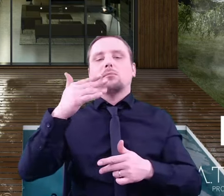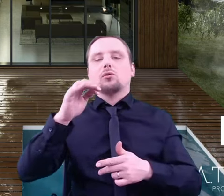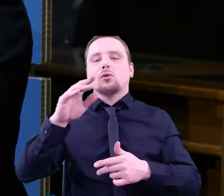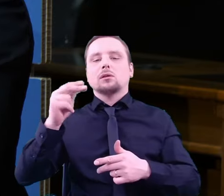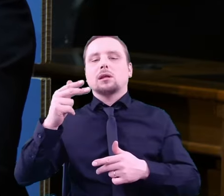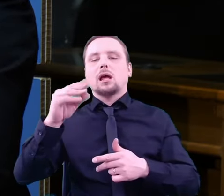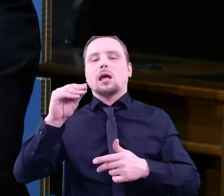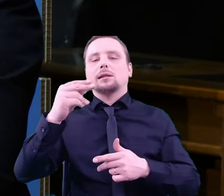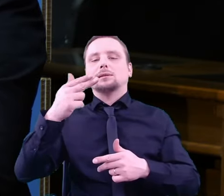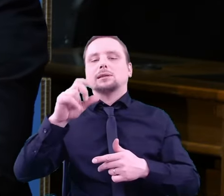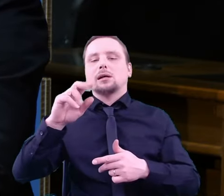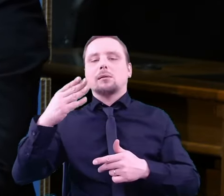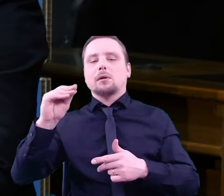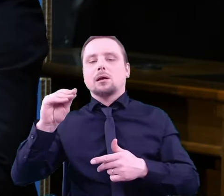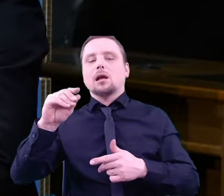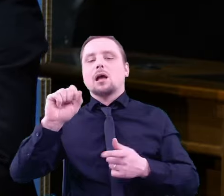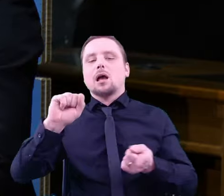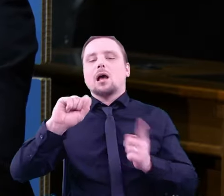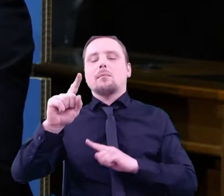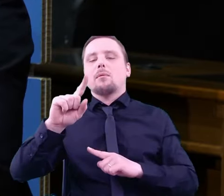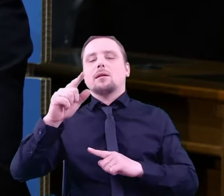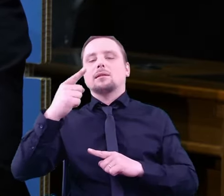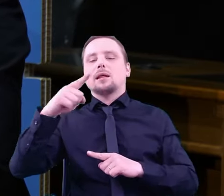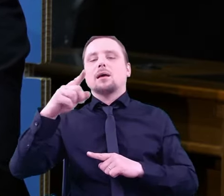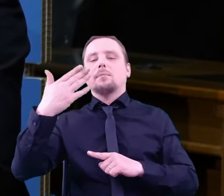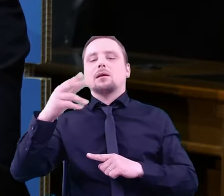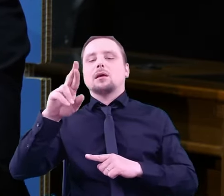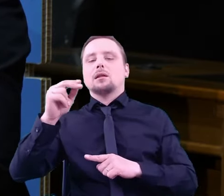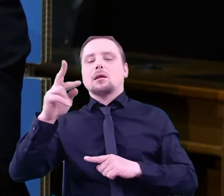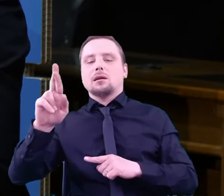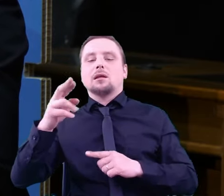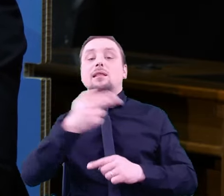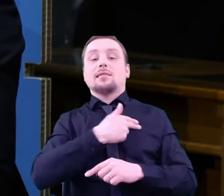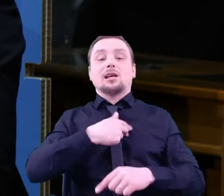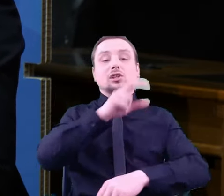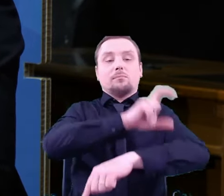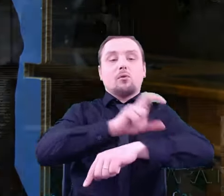Here you can see visualizations of our projects created in Lumion.